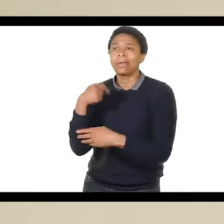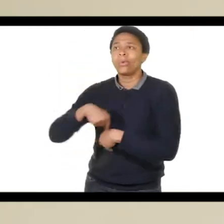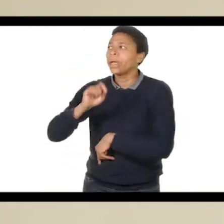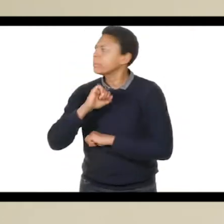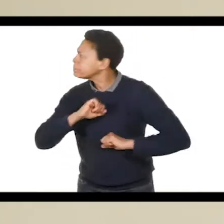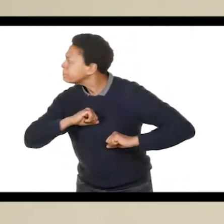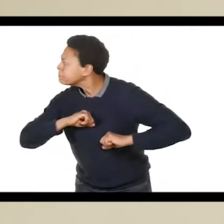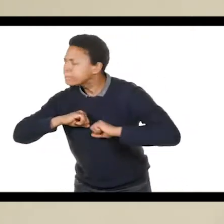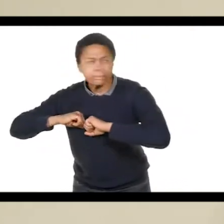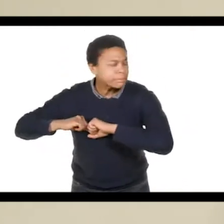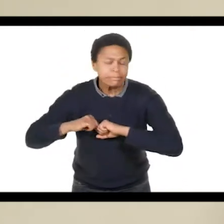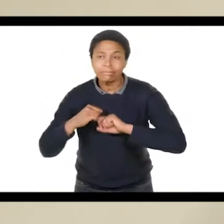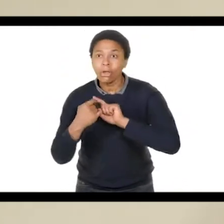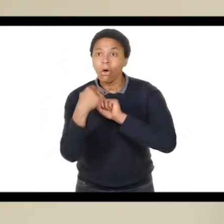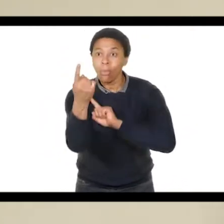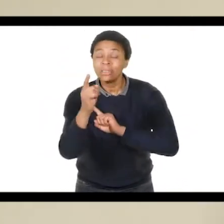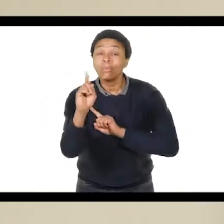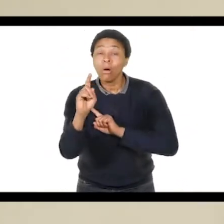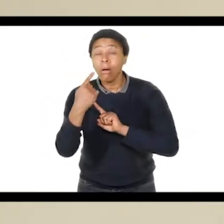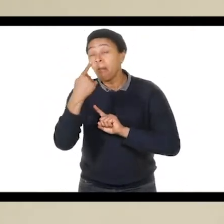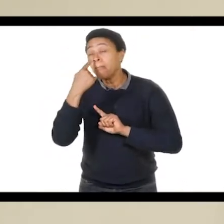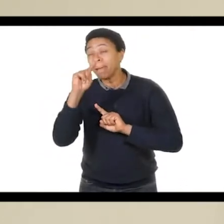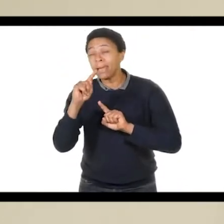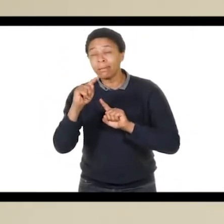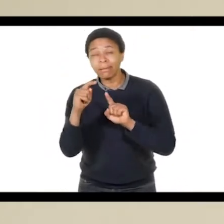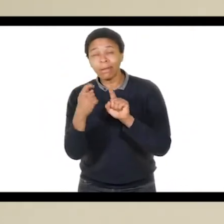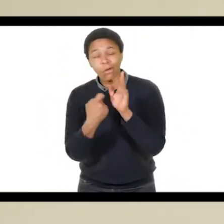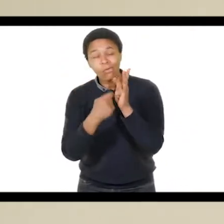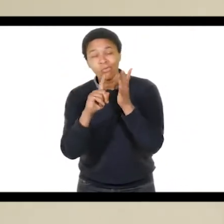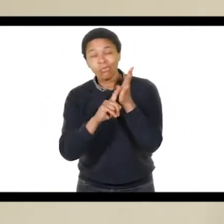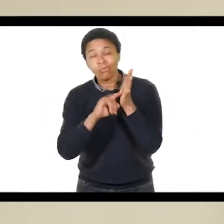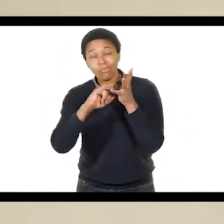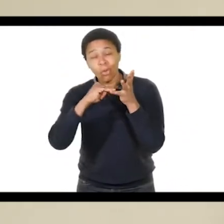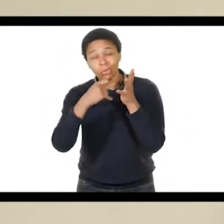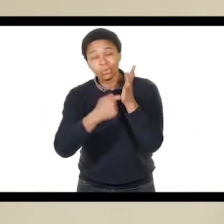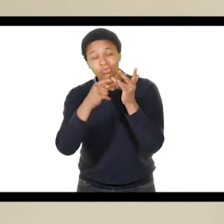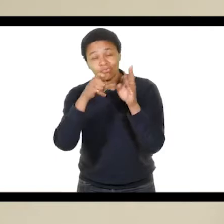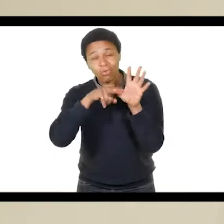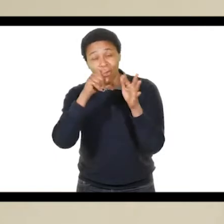And across the road was this pink Rolls-Royce with the chauffeur.